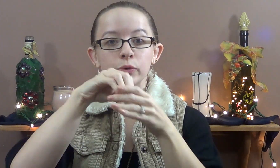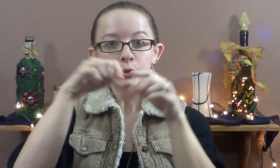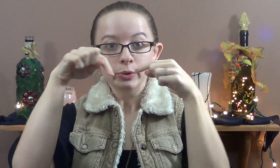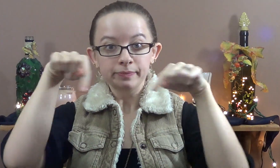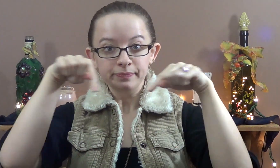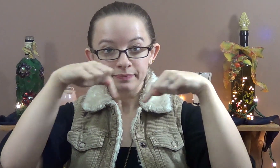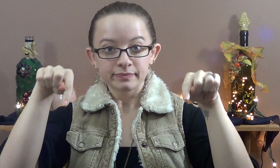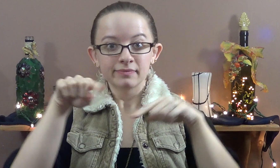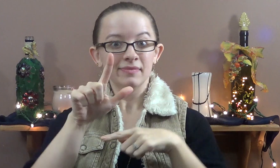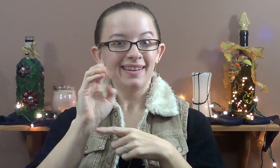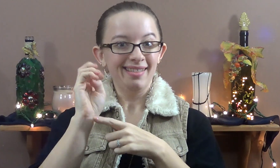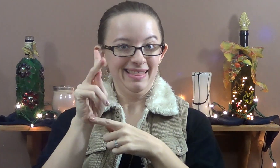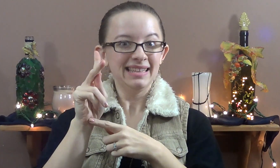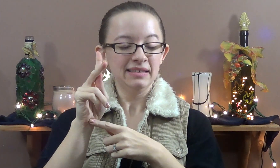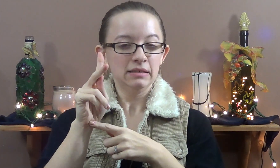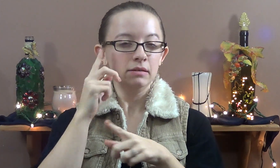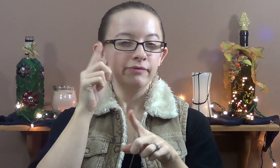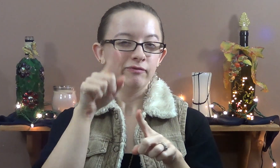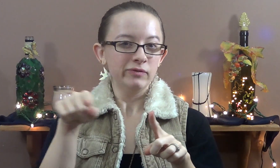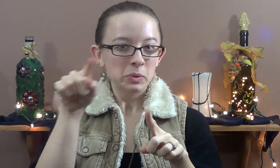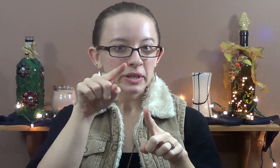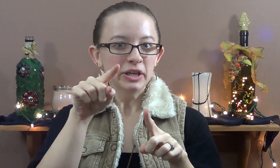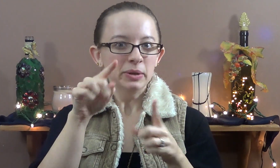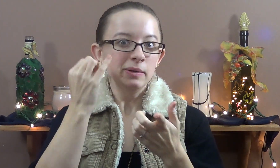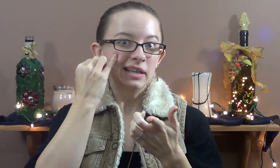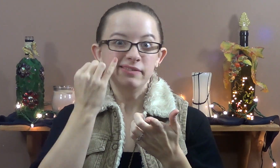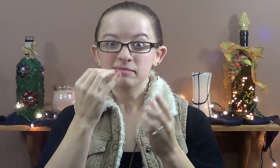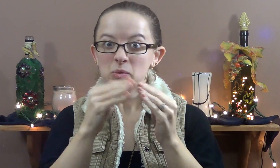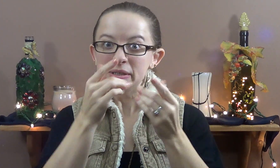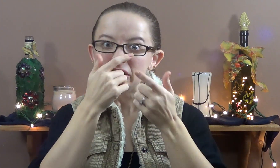what I didn't know. Also I will include links below for you guys